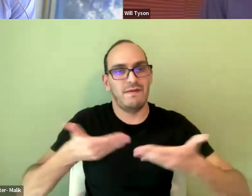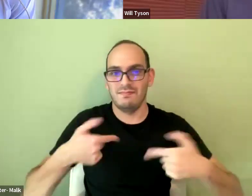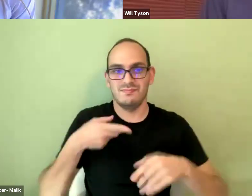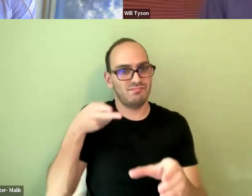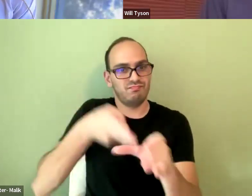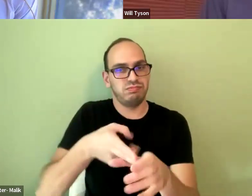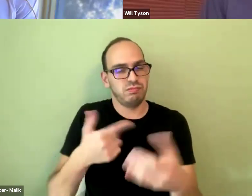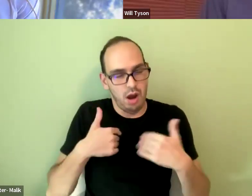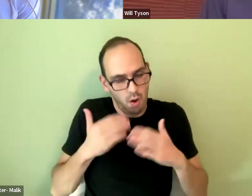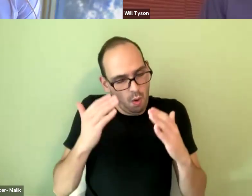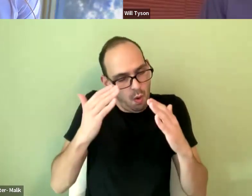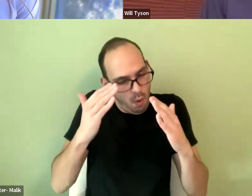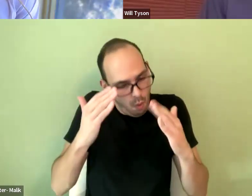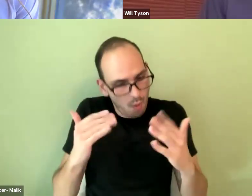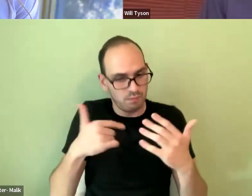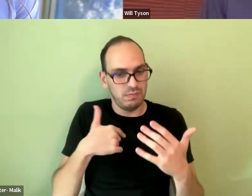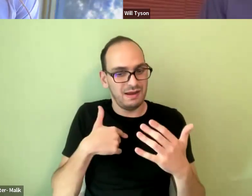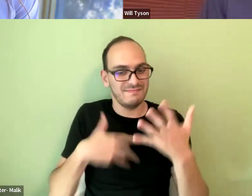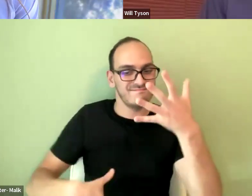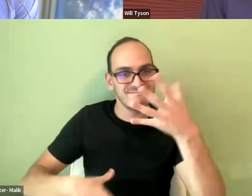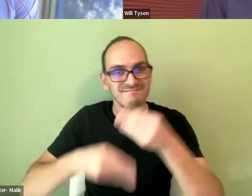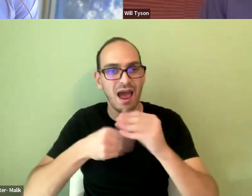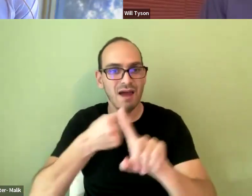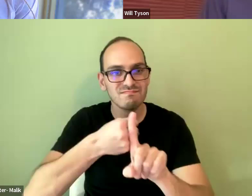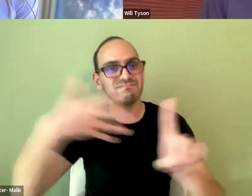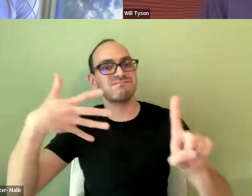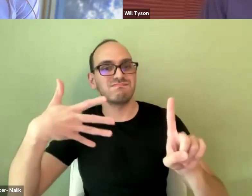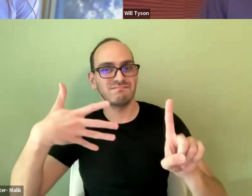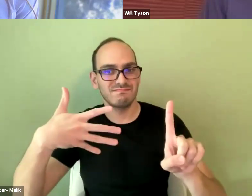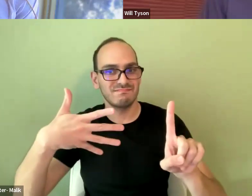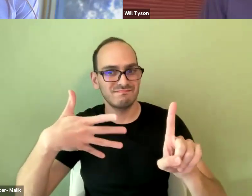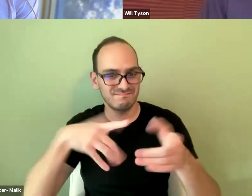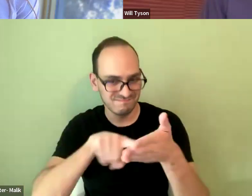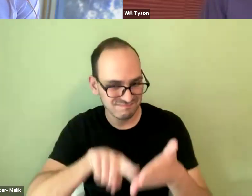I hope I can add something to the work that you all are doing.